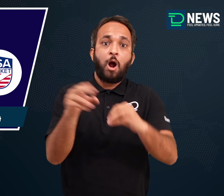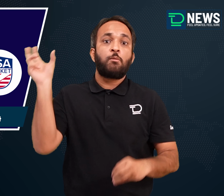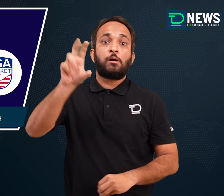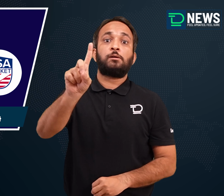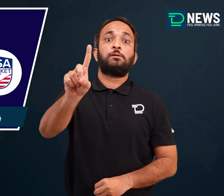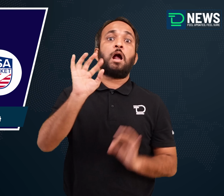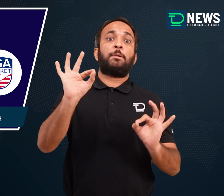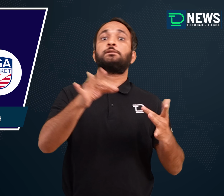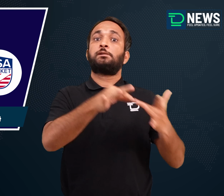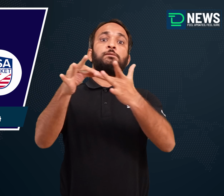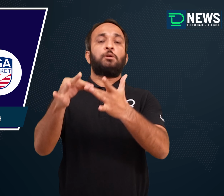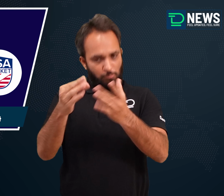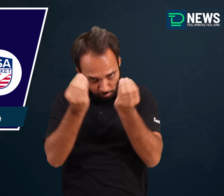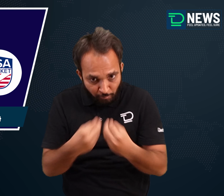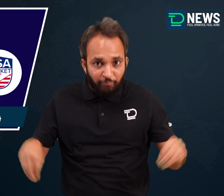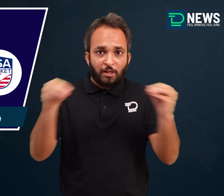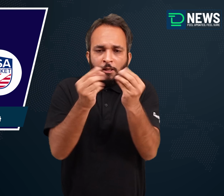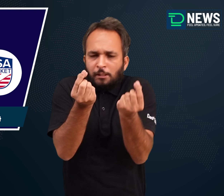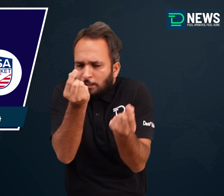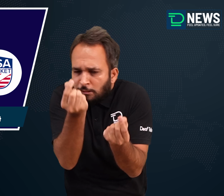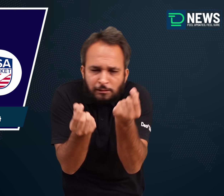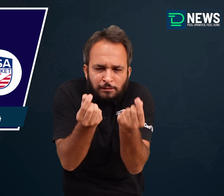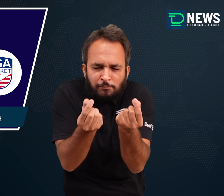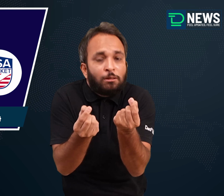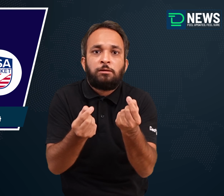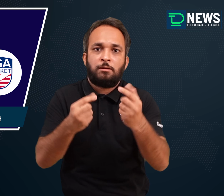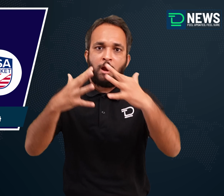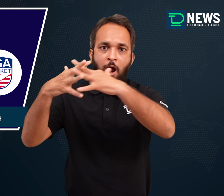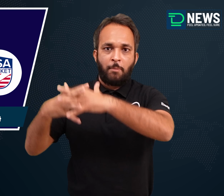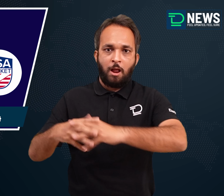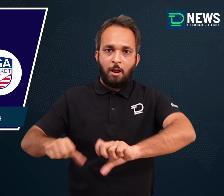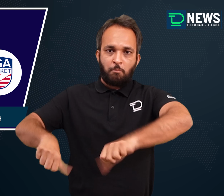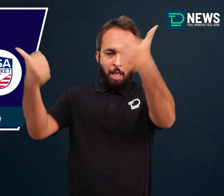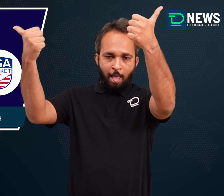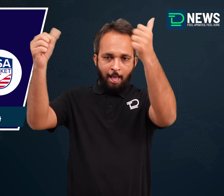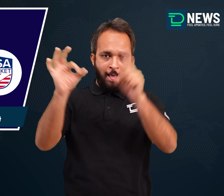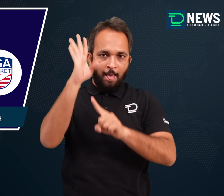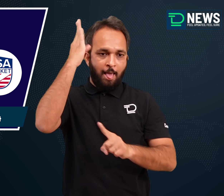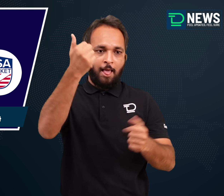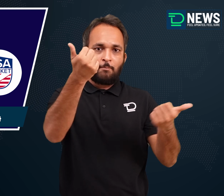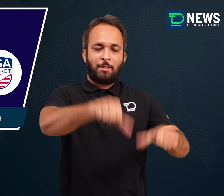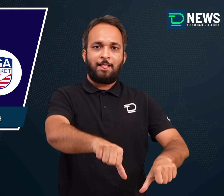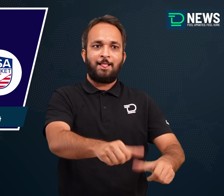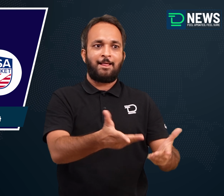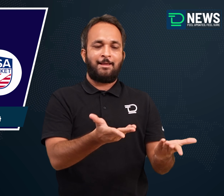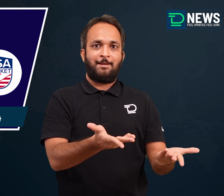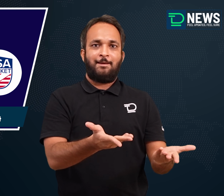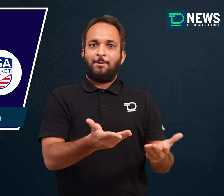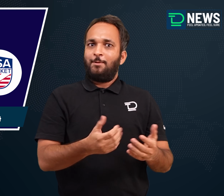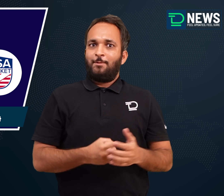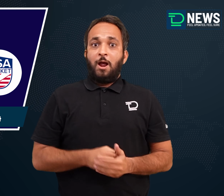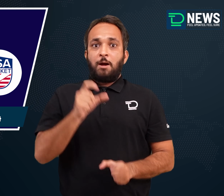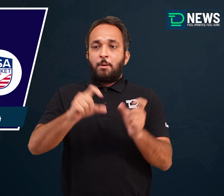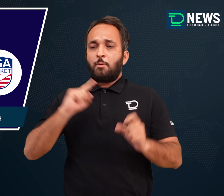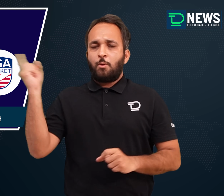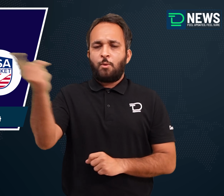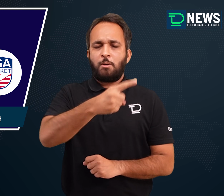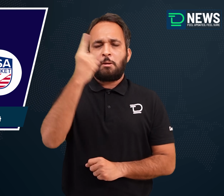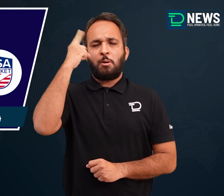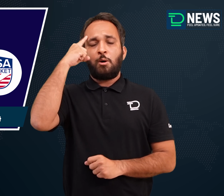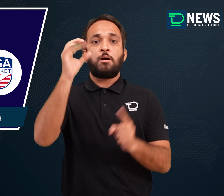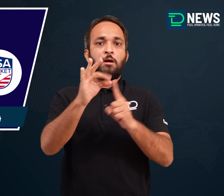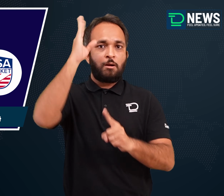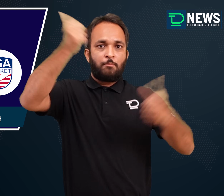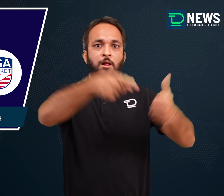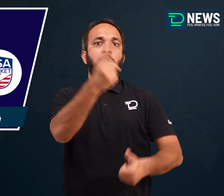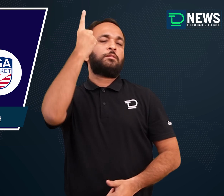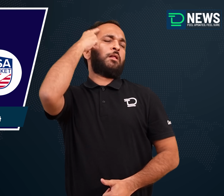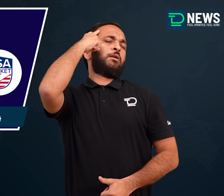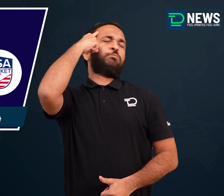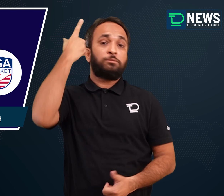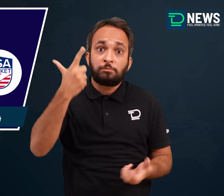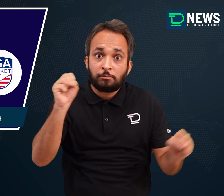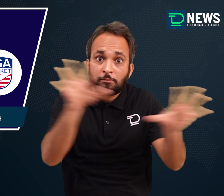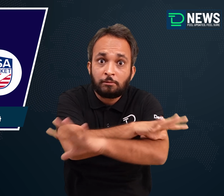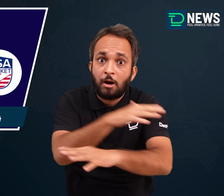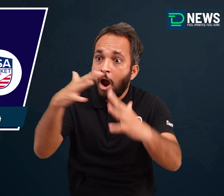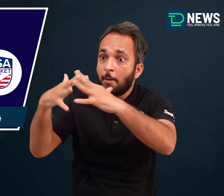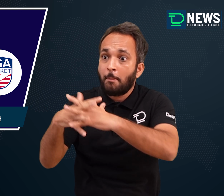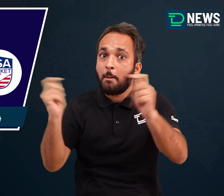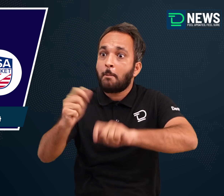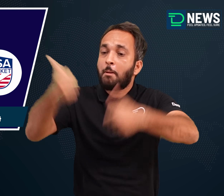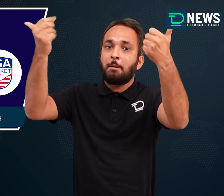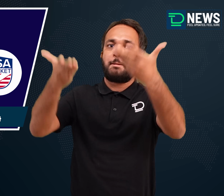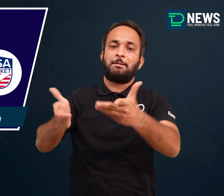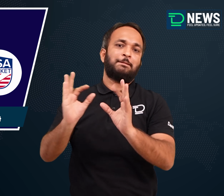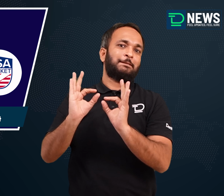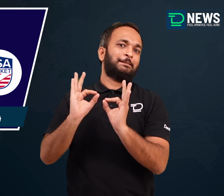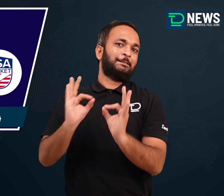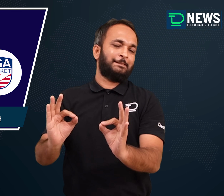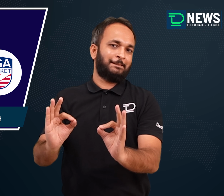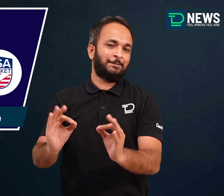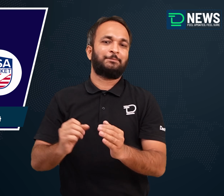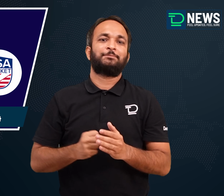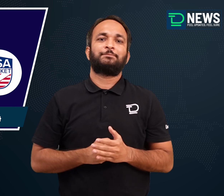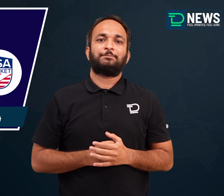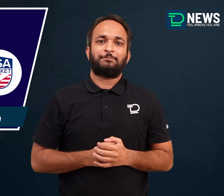The Super Bowl was announced, in which the USA won.